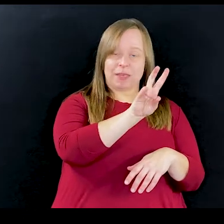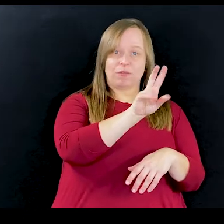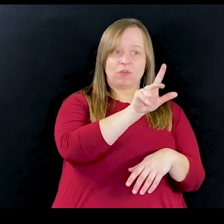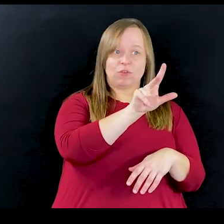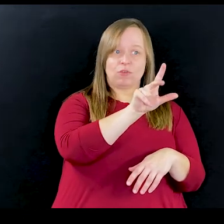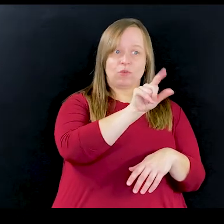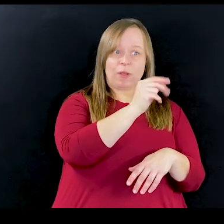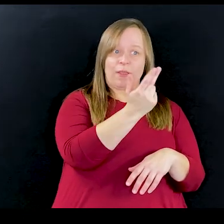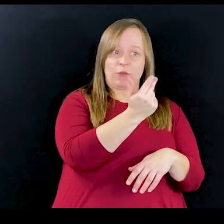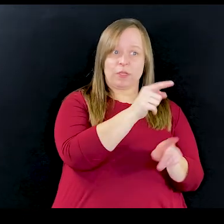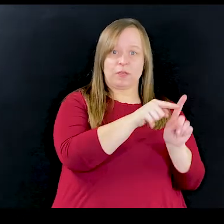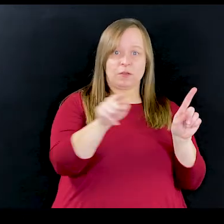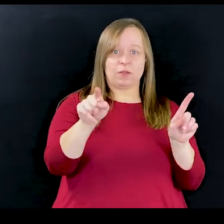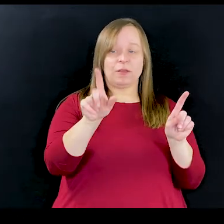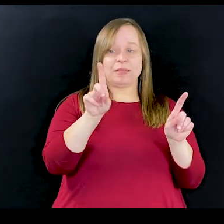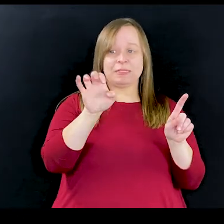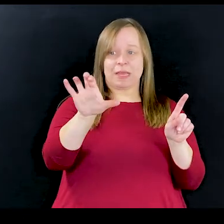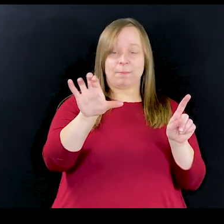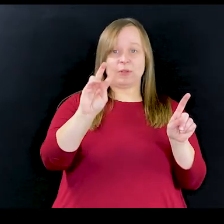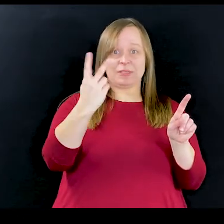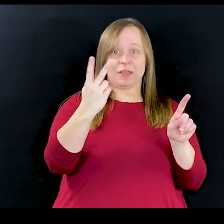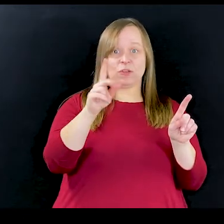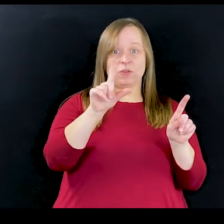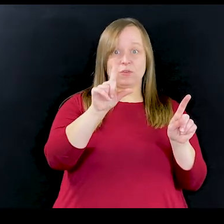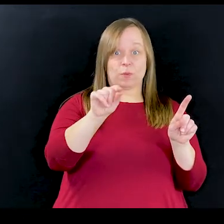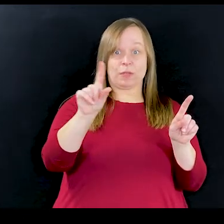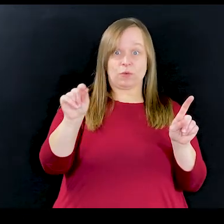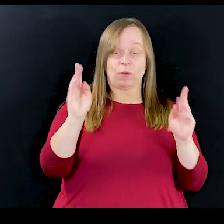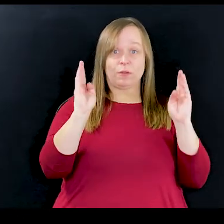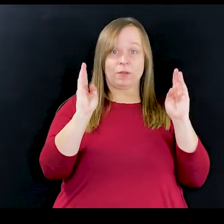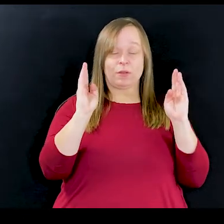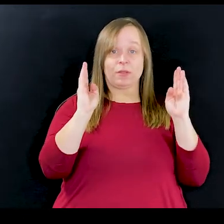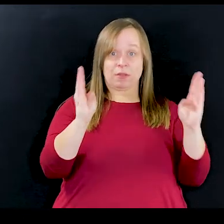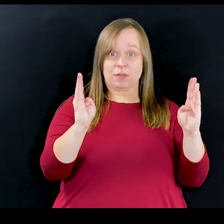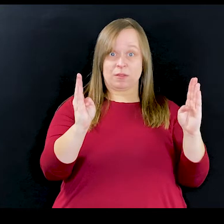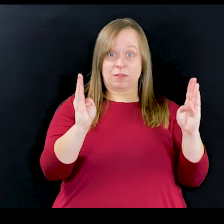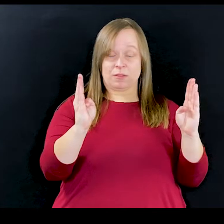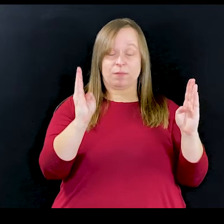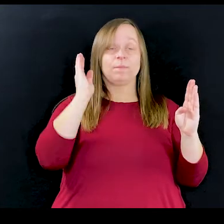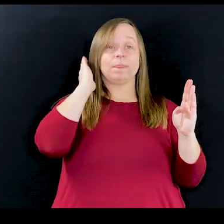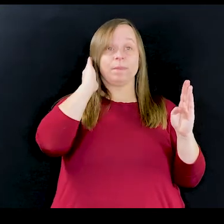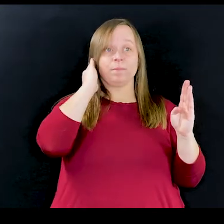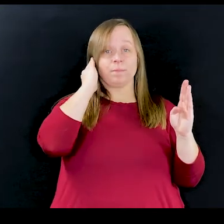2013 and December 2nd of 2020, then that